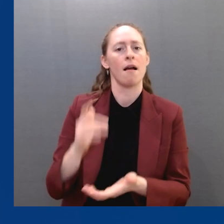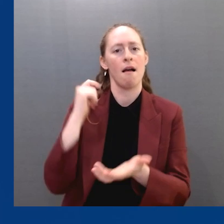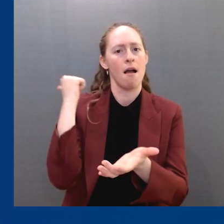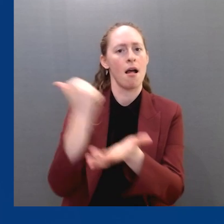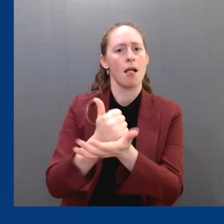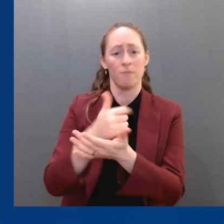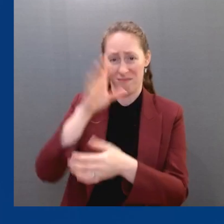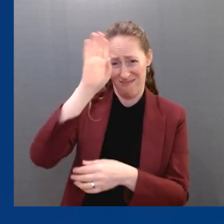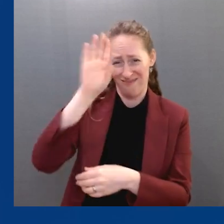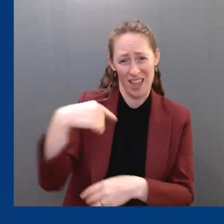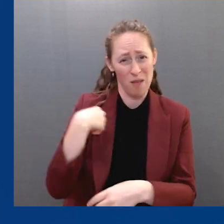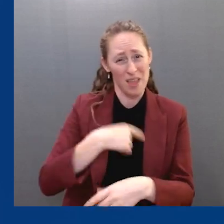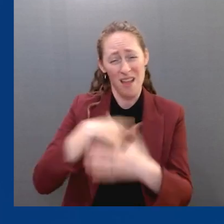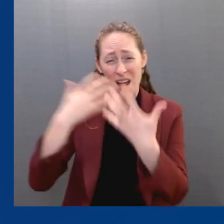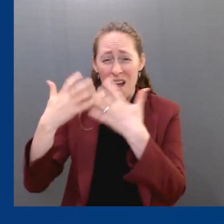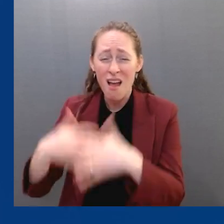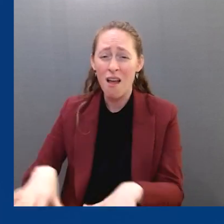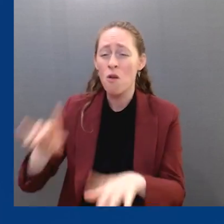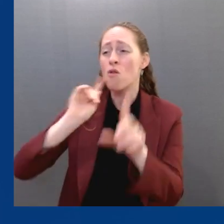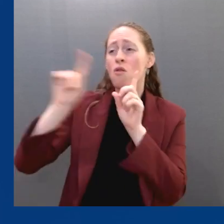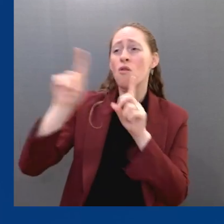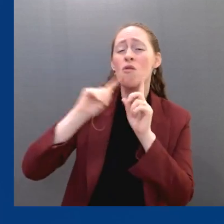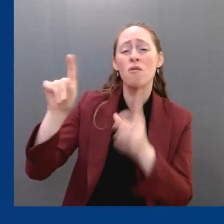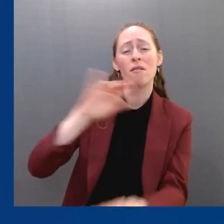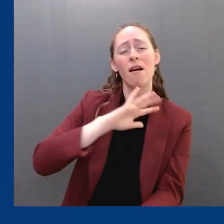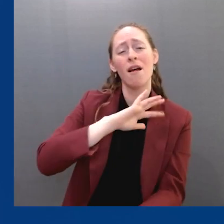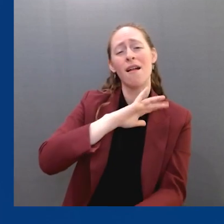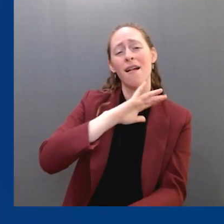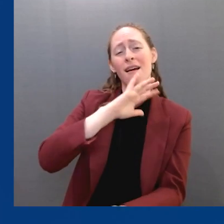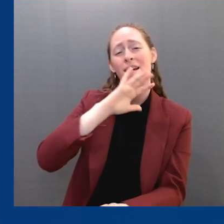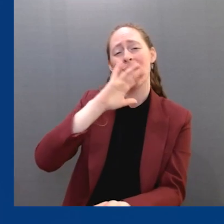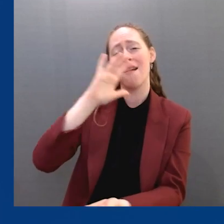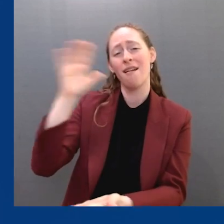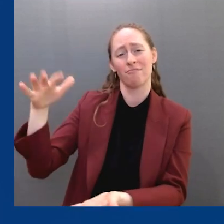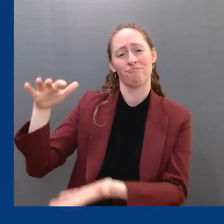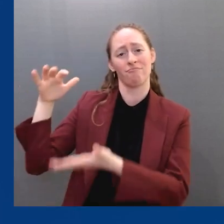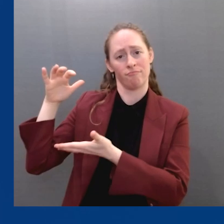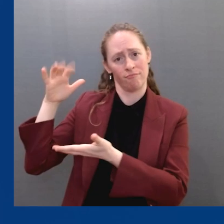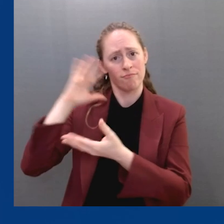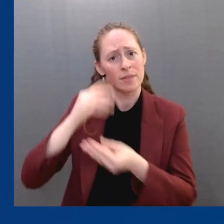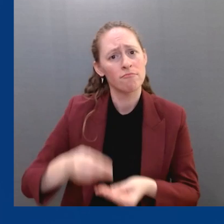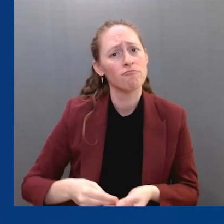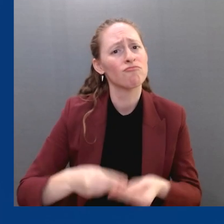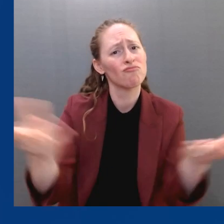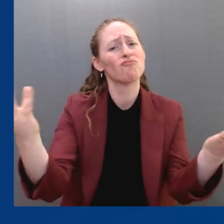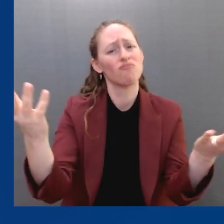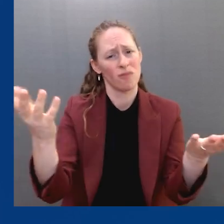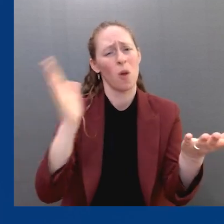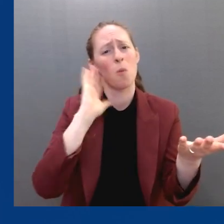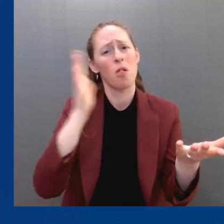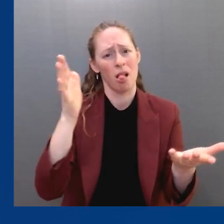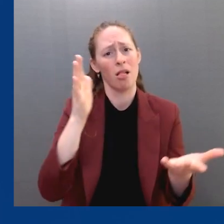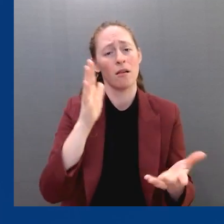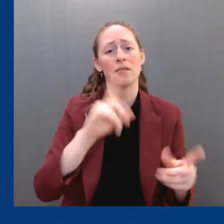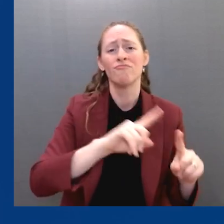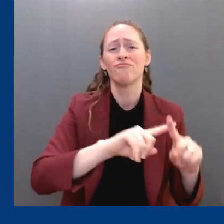and we've moved quickly to make these treatments widely available at more than 41,000 locations across the country.